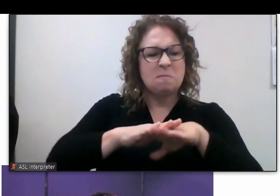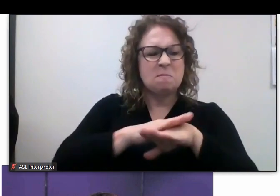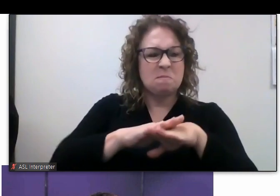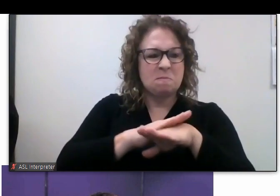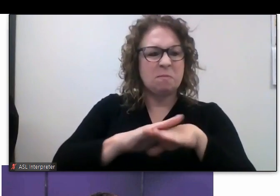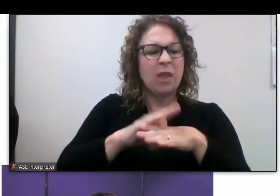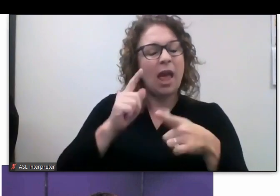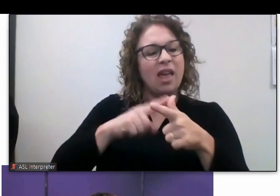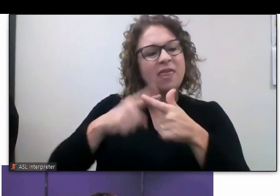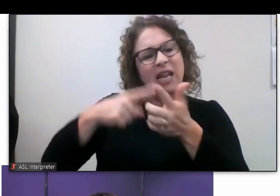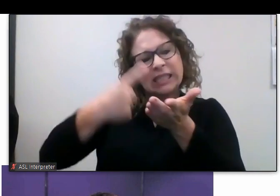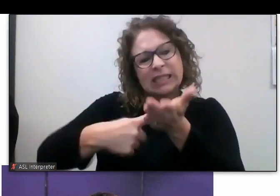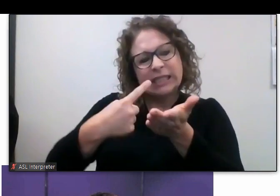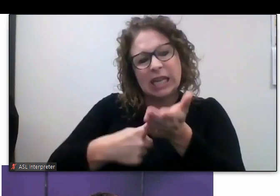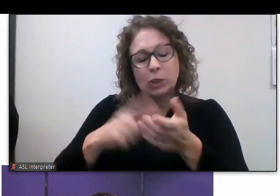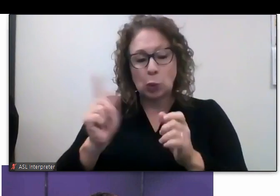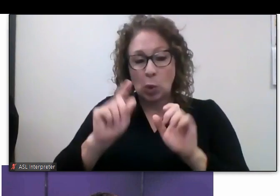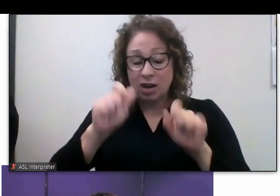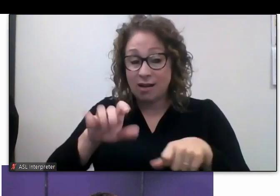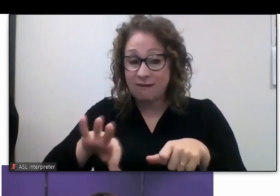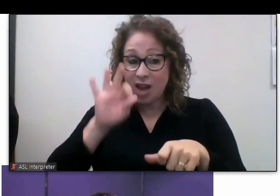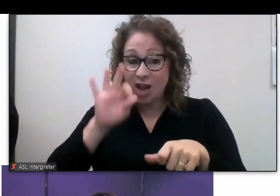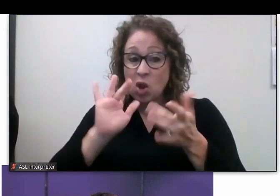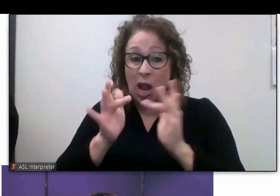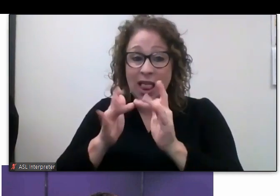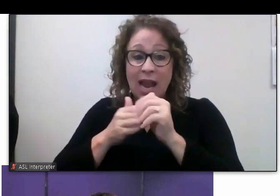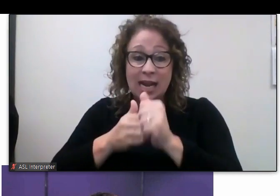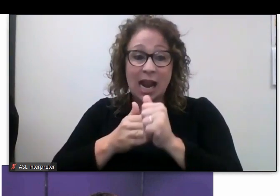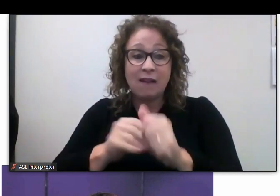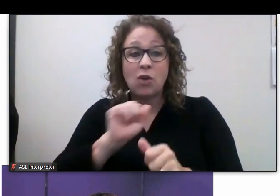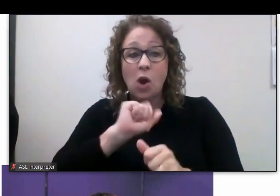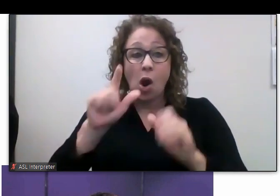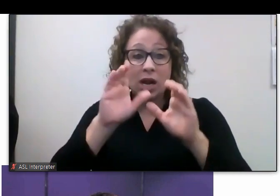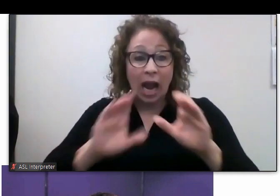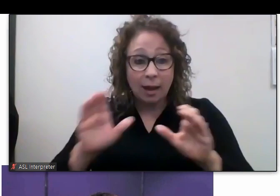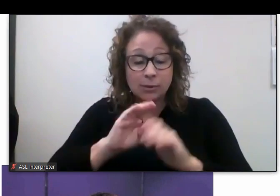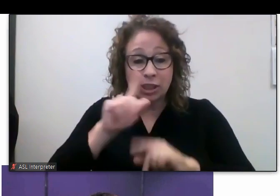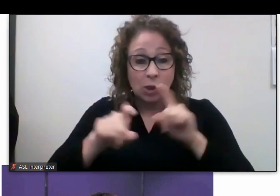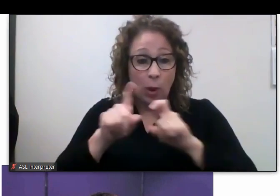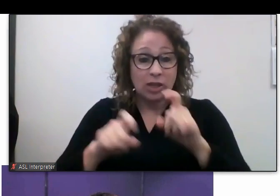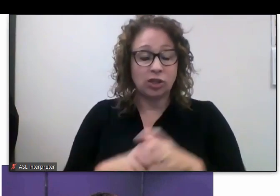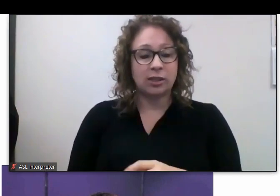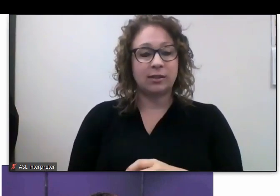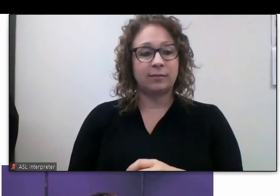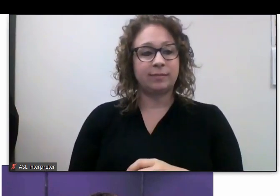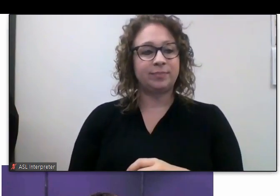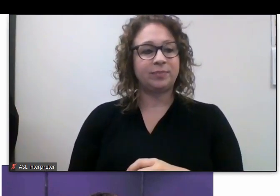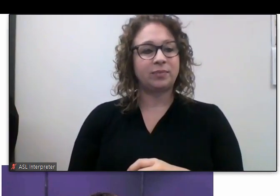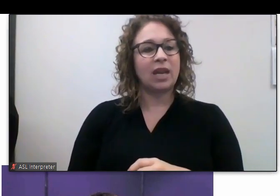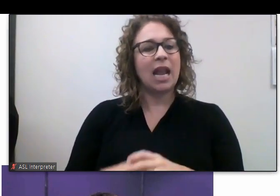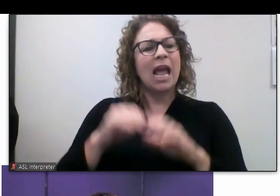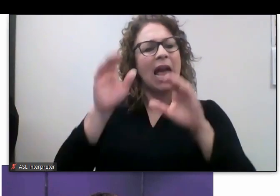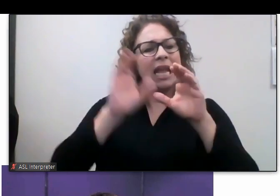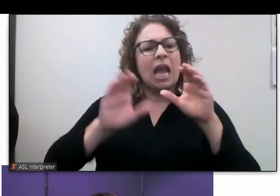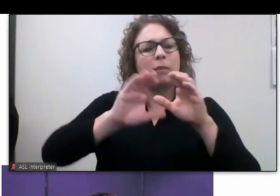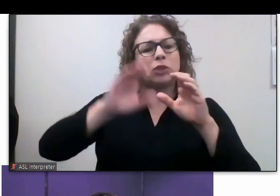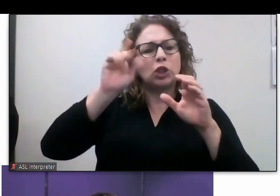and then talk about where you can find online guides for all of your captioning questions. Captions should appear at the same time